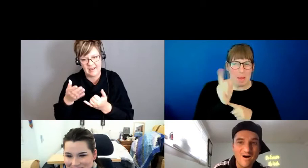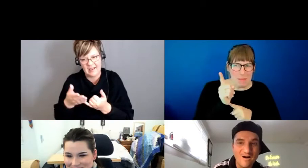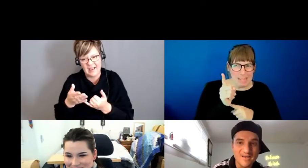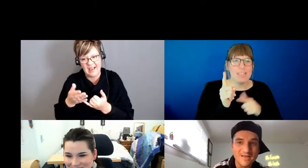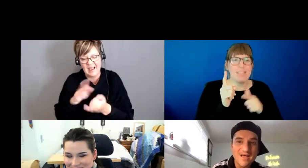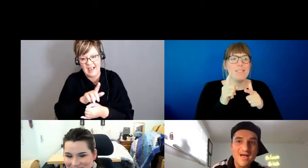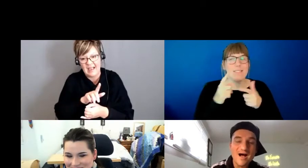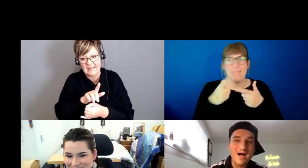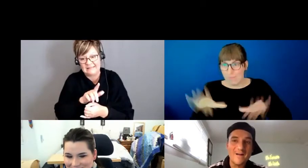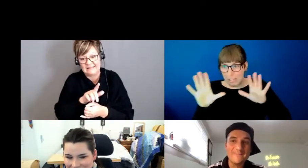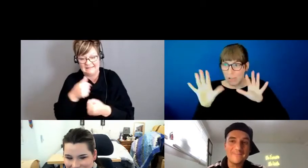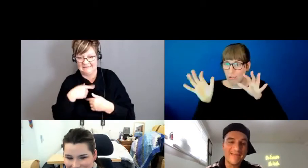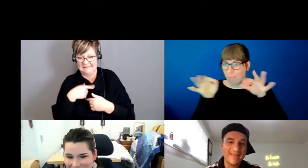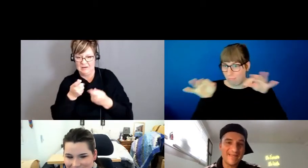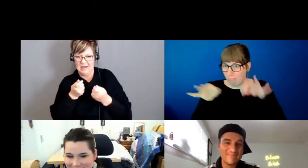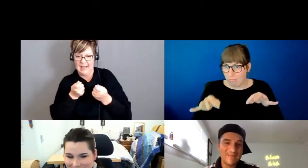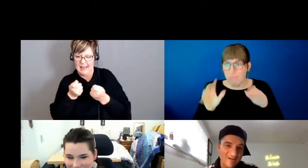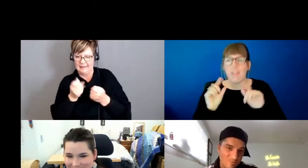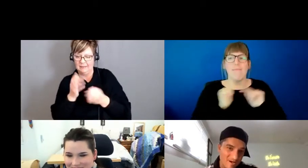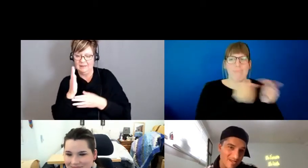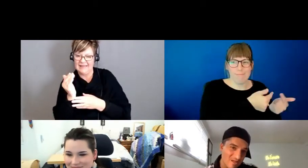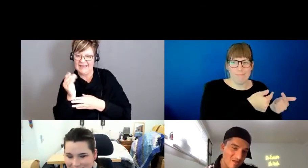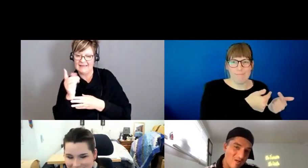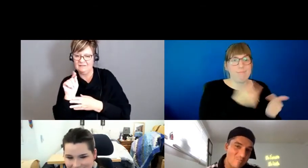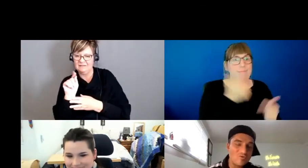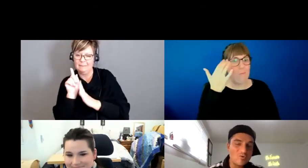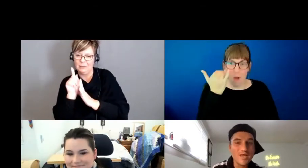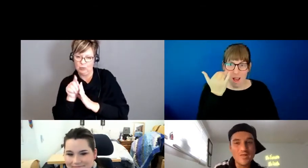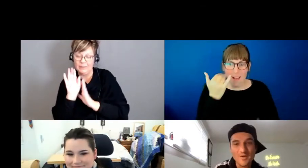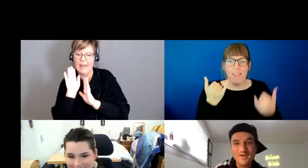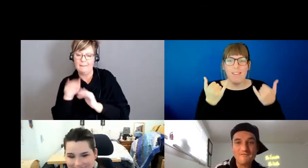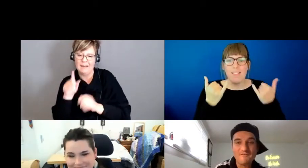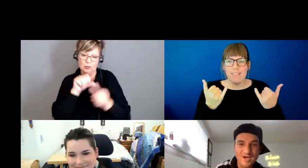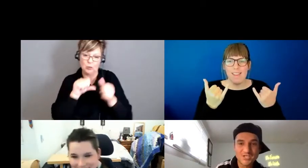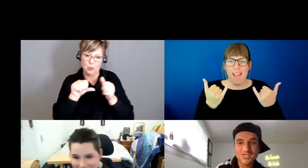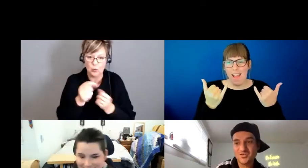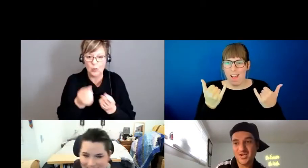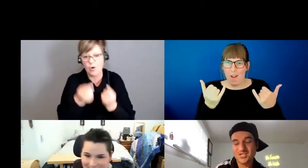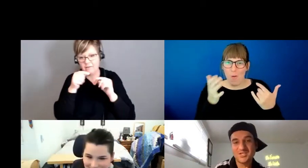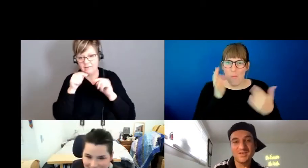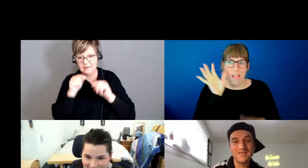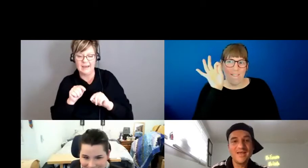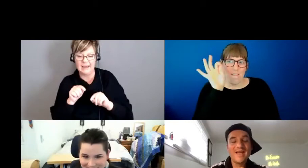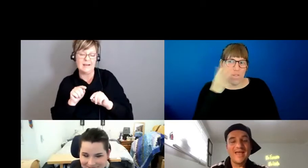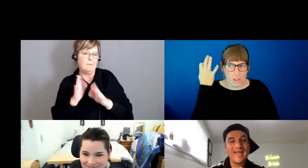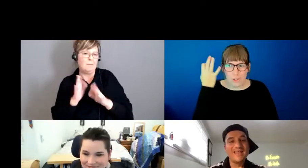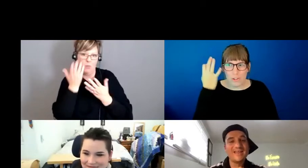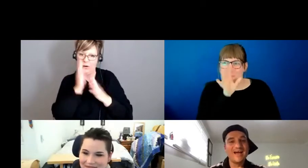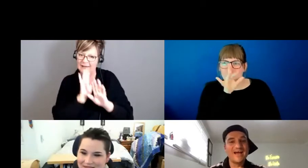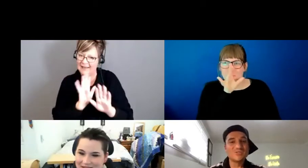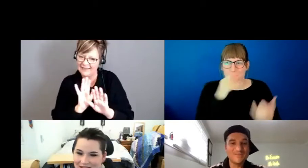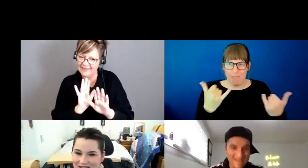ON BECAUSE WE'RE GOING TO BE DOING A LITTLE BIT OF A FRENCH INTRODUCTION, AND I JUST WANT